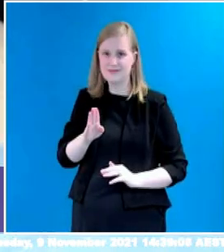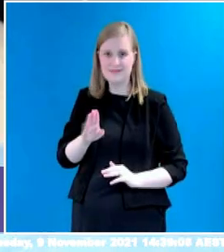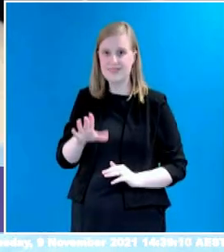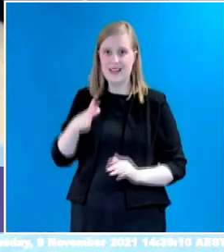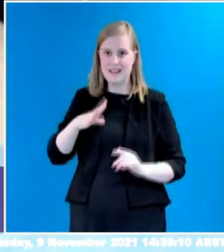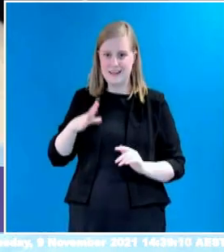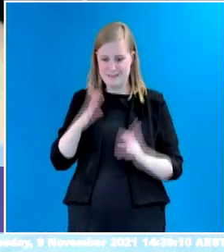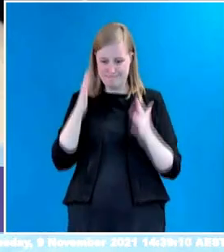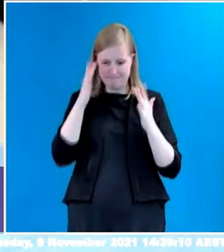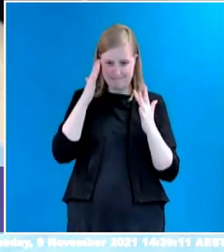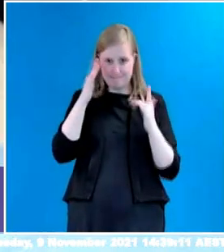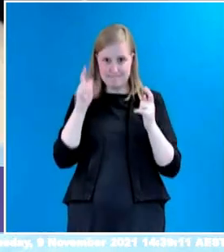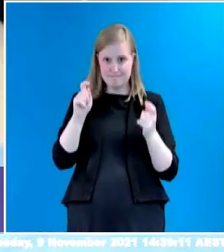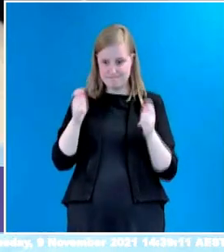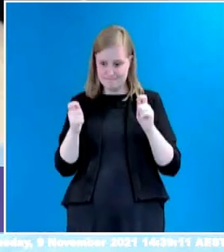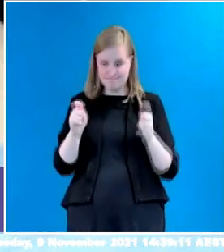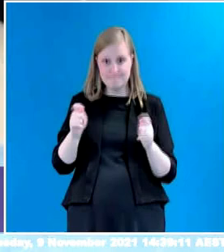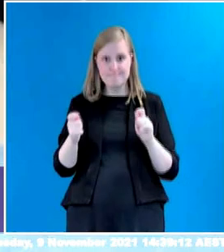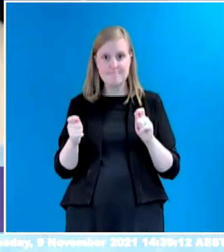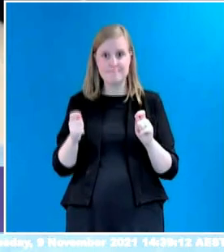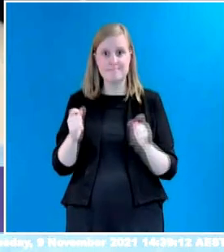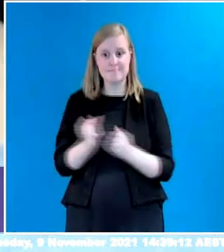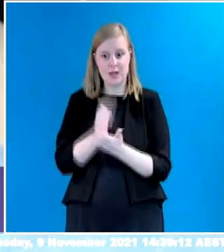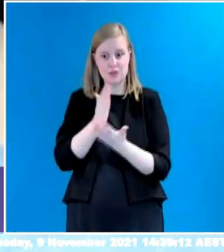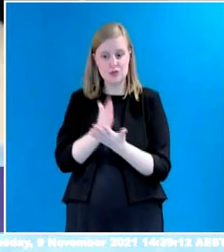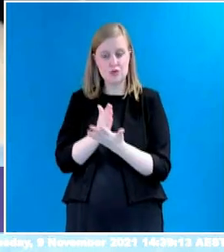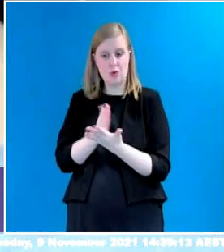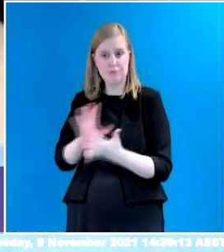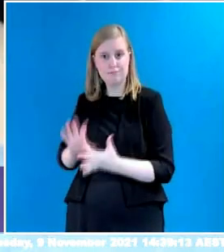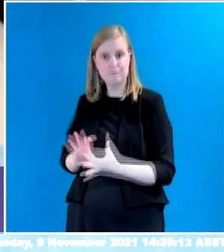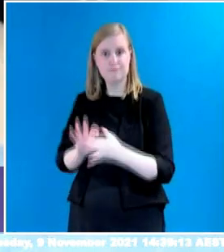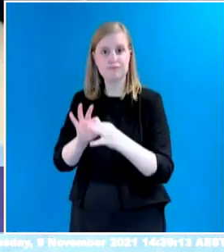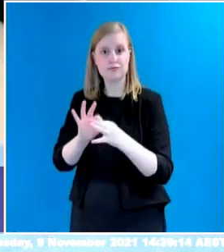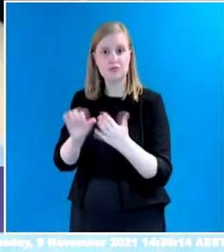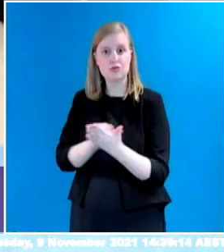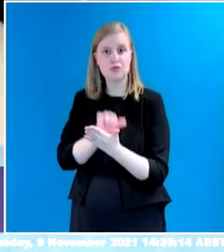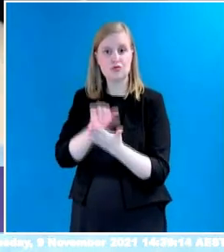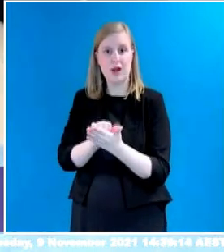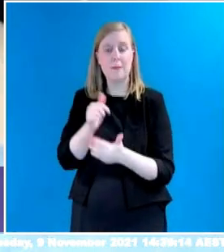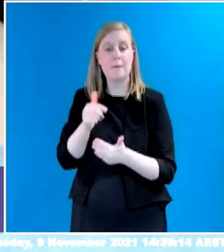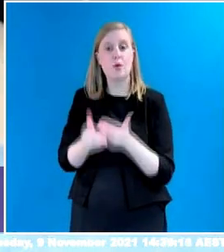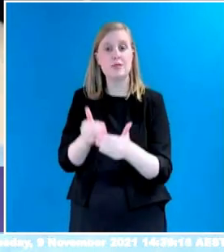appropriate processes to give effect to that kind of broad discrimination right.